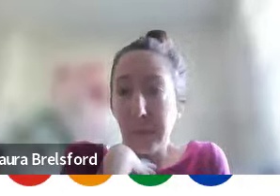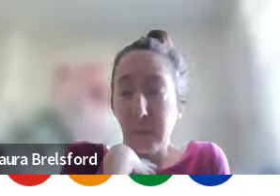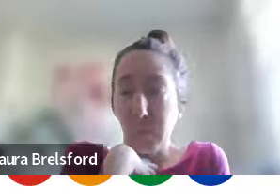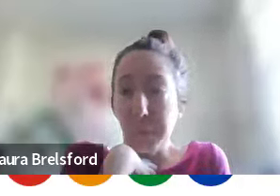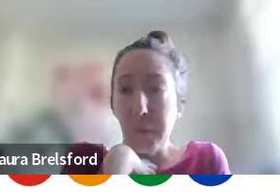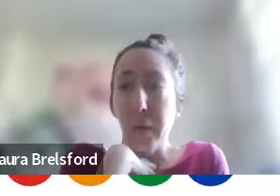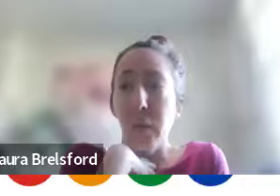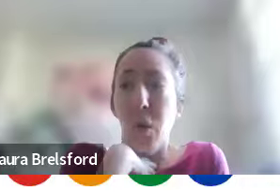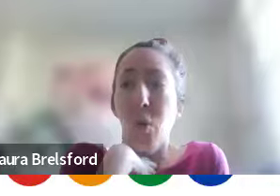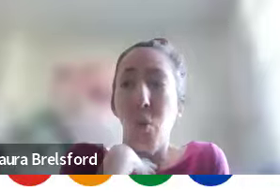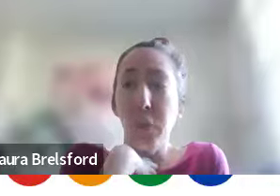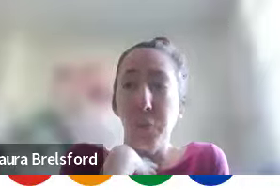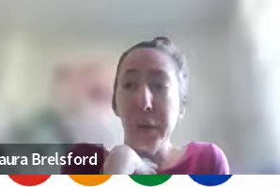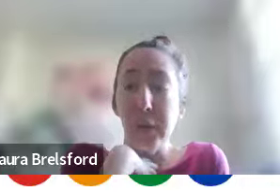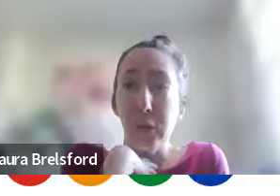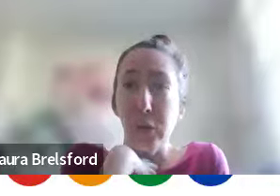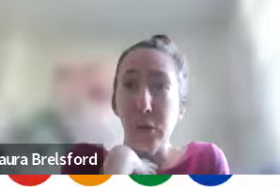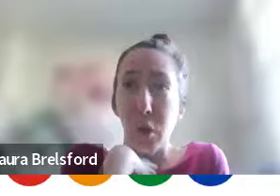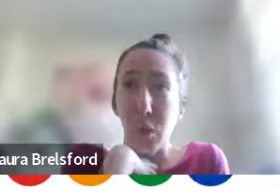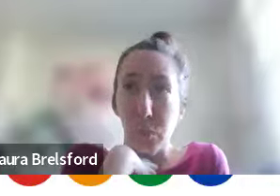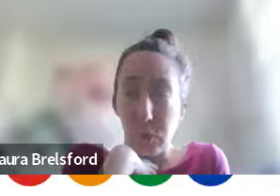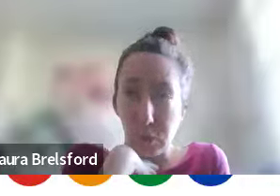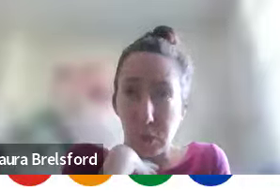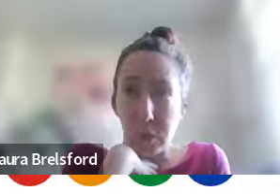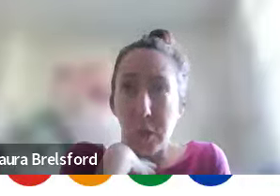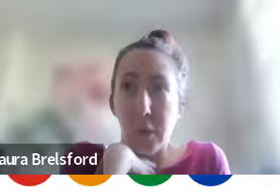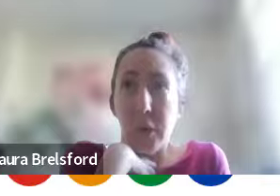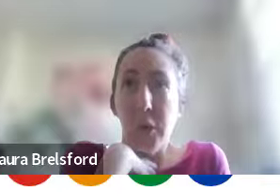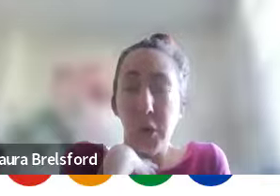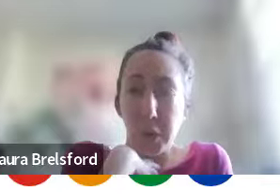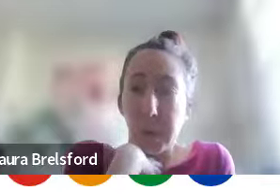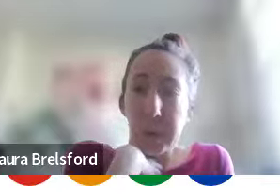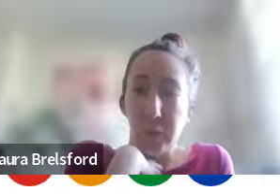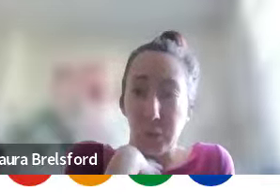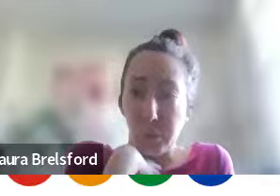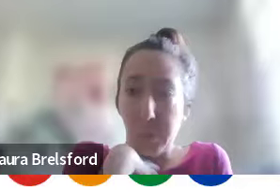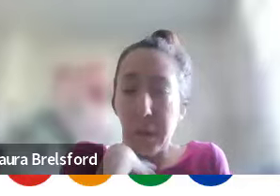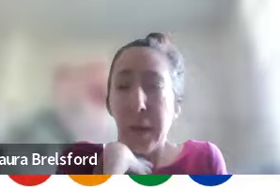WARNING PANELS OR TRUNCATED DOMES.